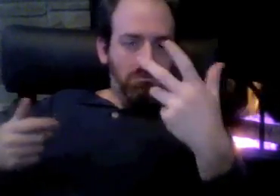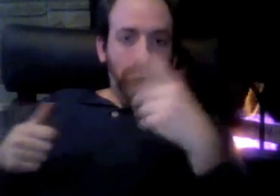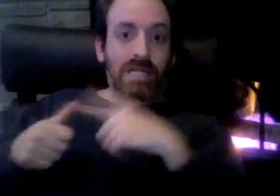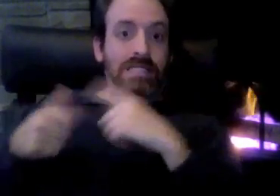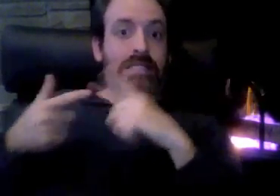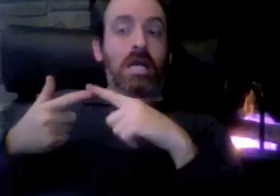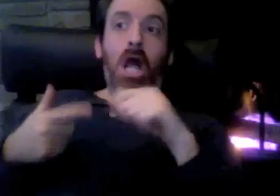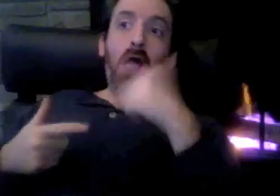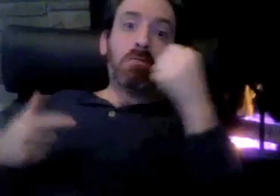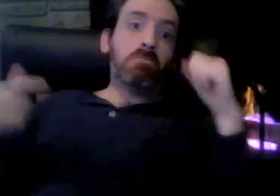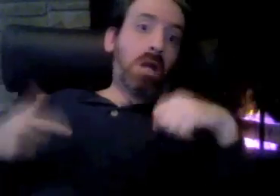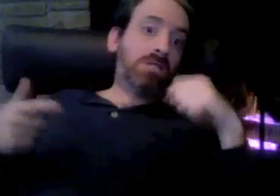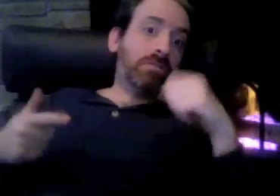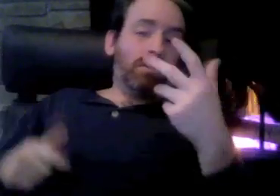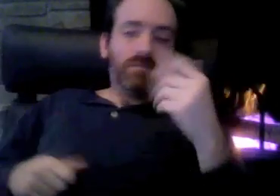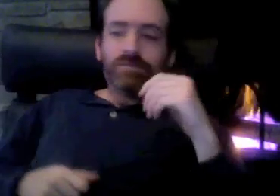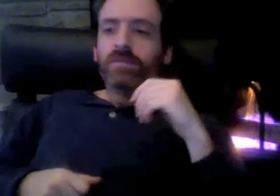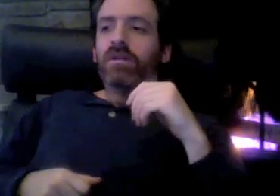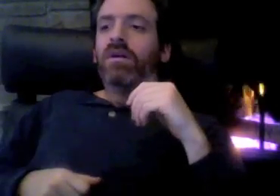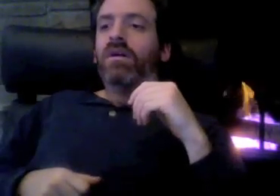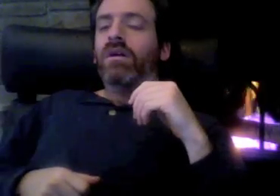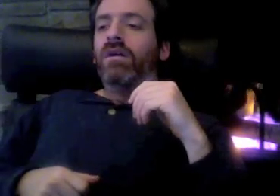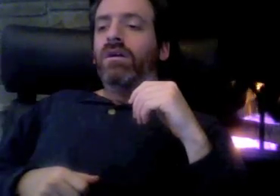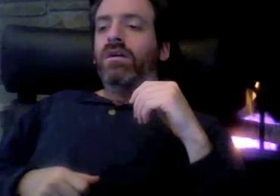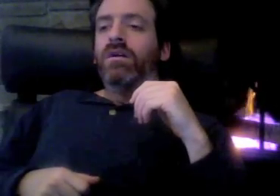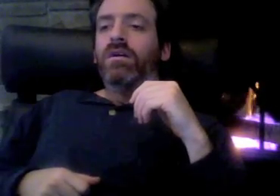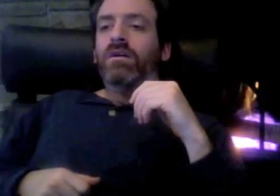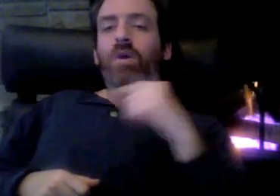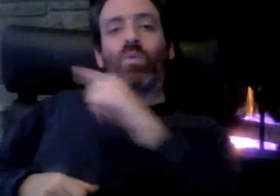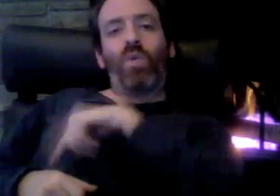It could happen.